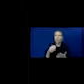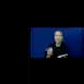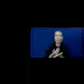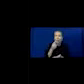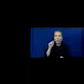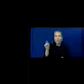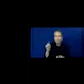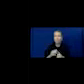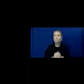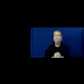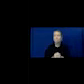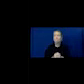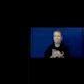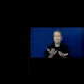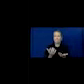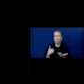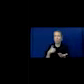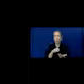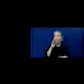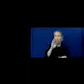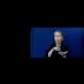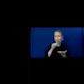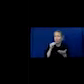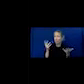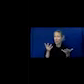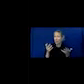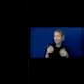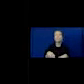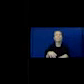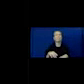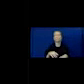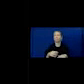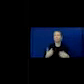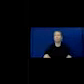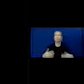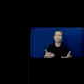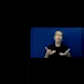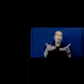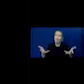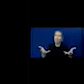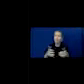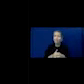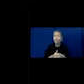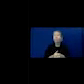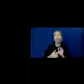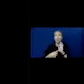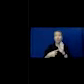What can we learn from that? Well, we can learn a lot, just by taking someone to the mall, we can learn what they like,